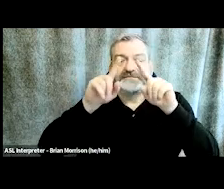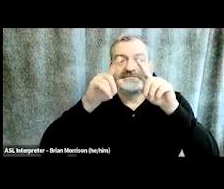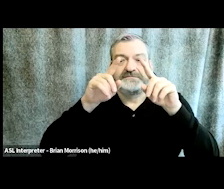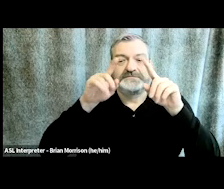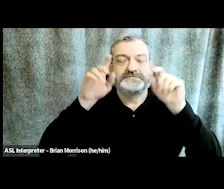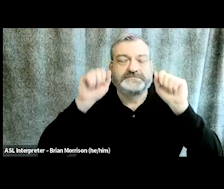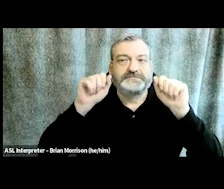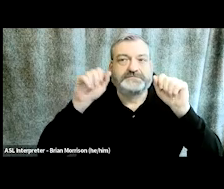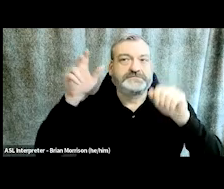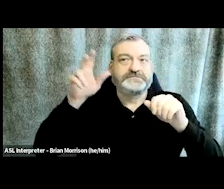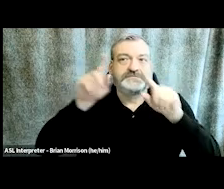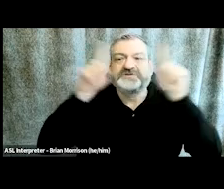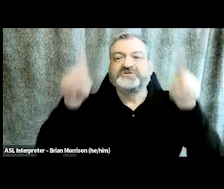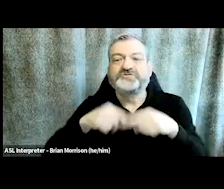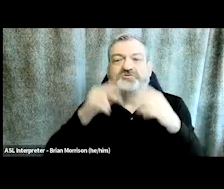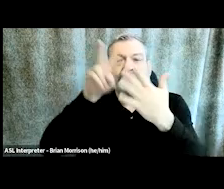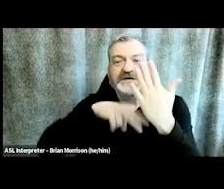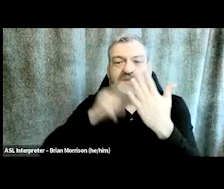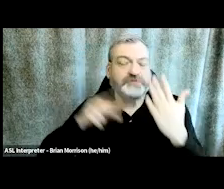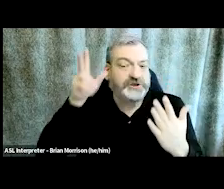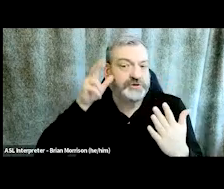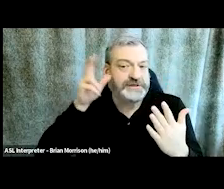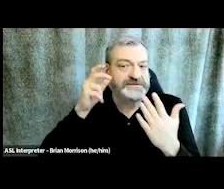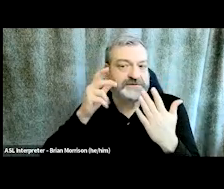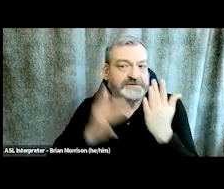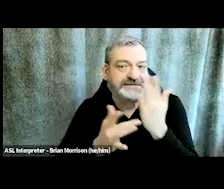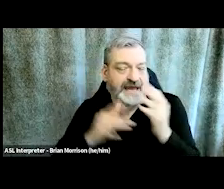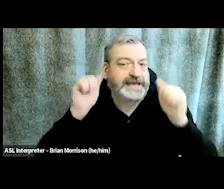They'll be able to skip to the headings that they want to engage with and it makes